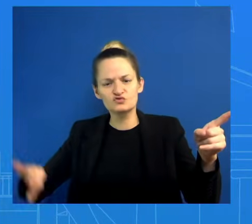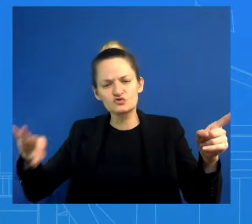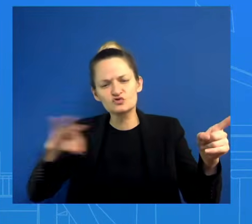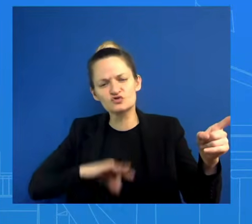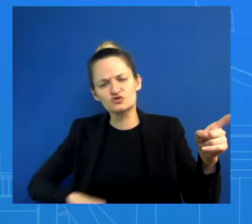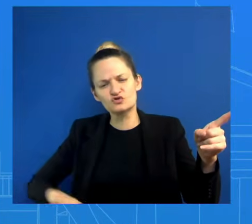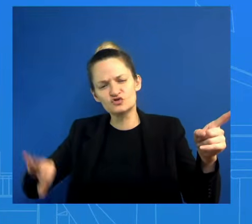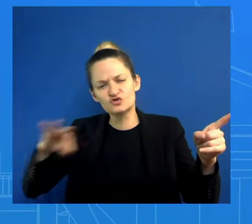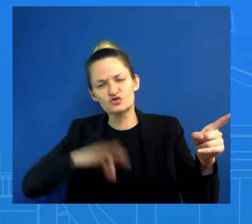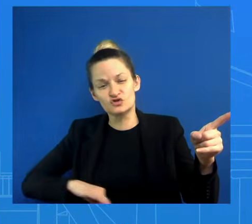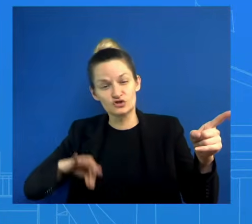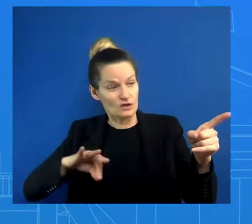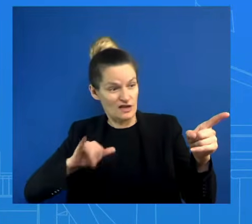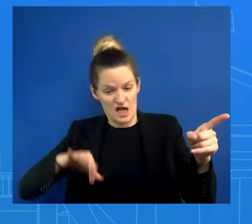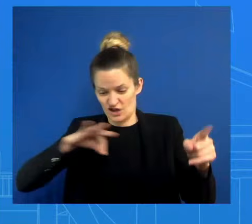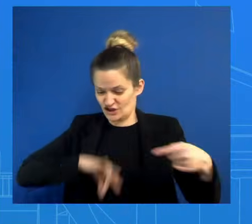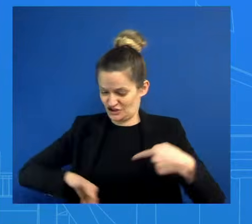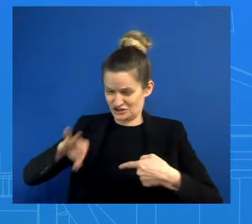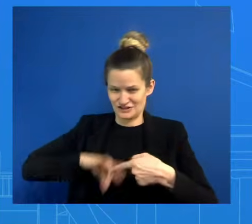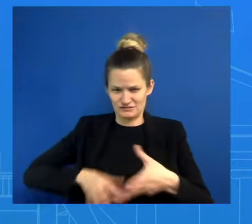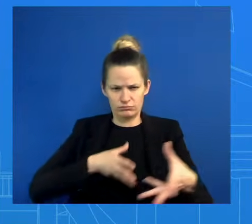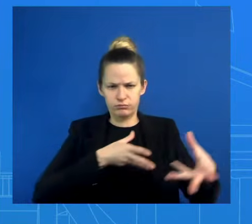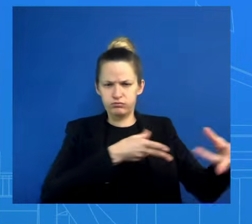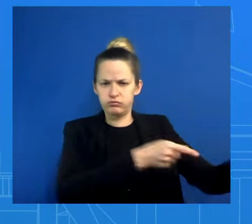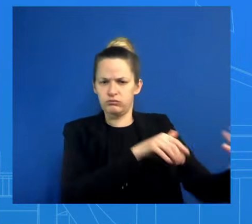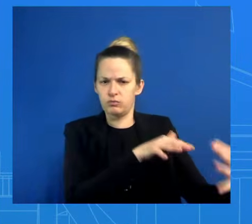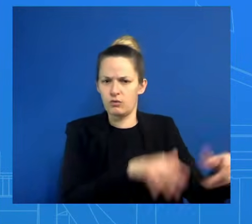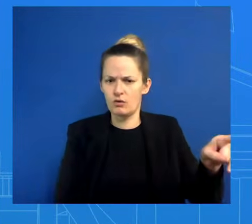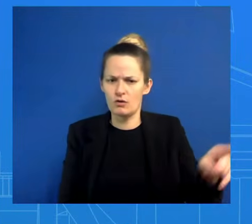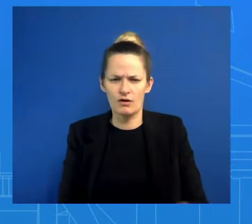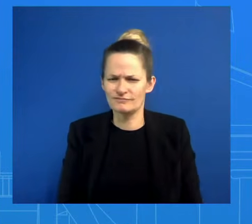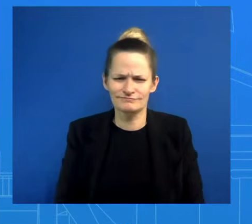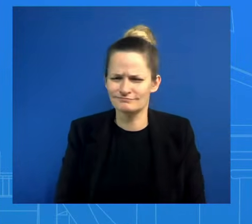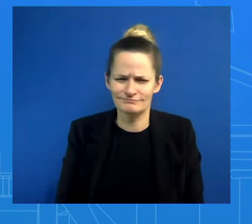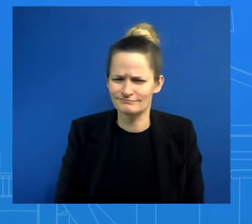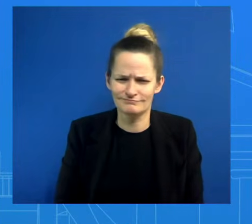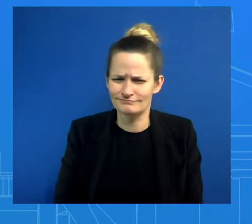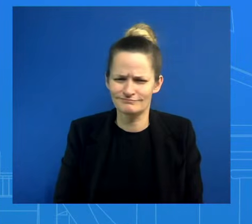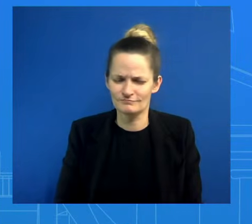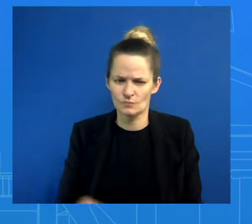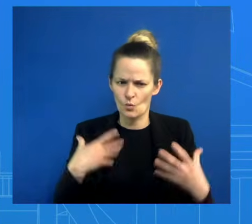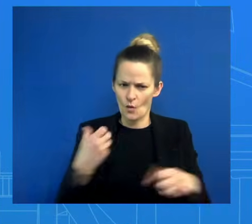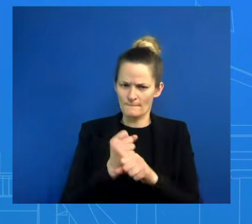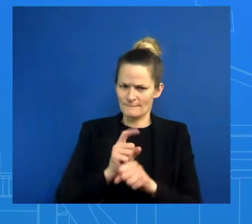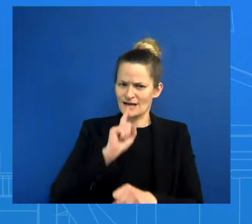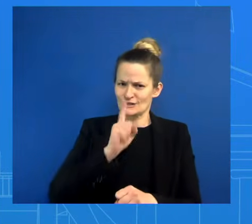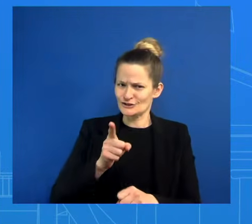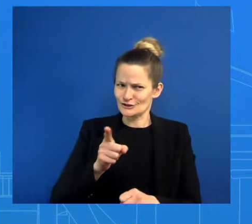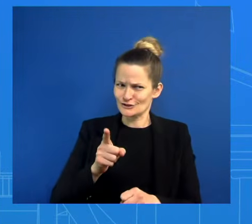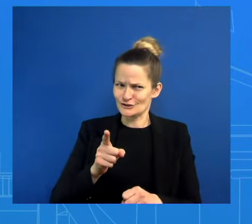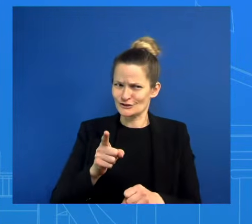stable global energy markets. This is not about -- this is not about Russian oil of the market. This is about the cap --